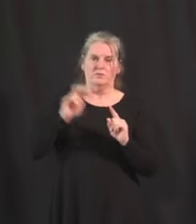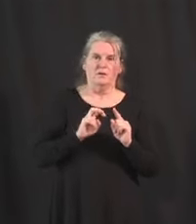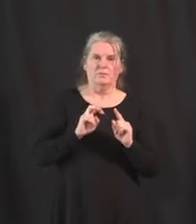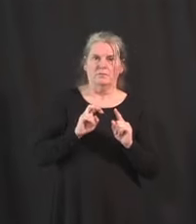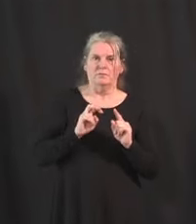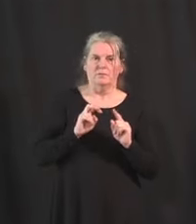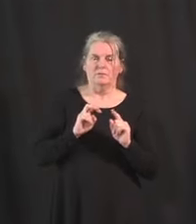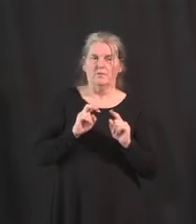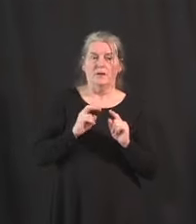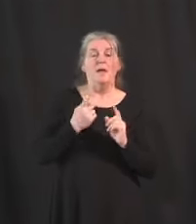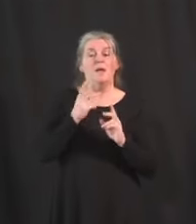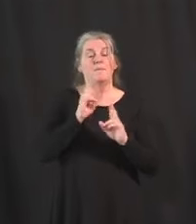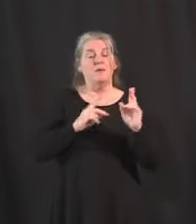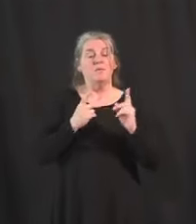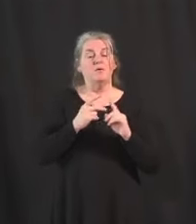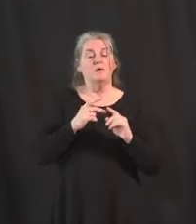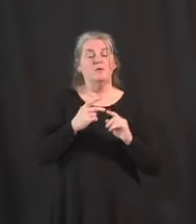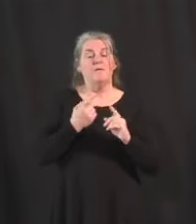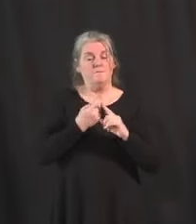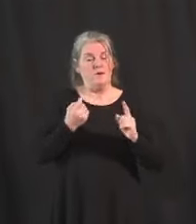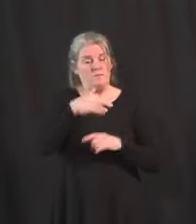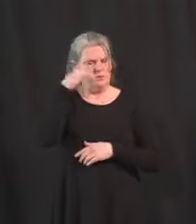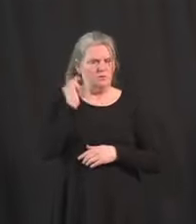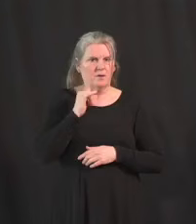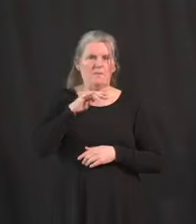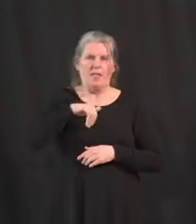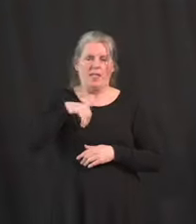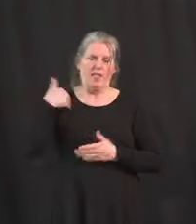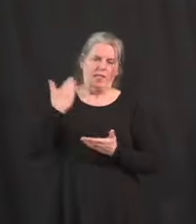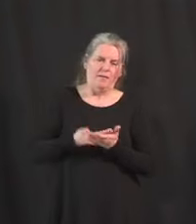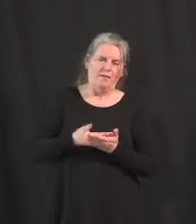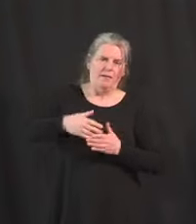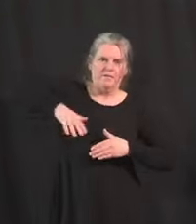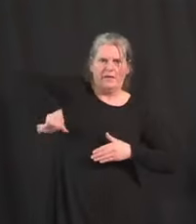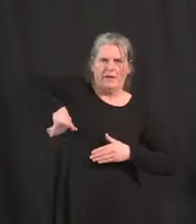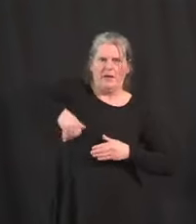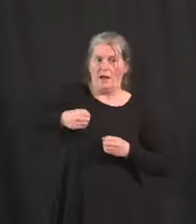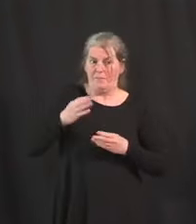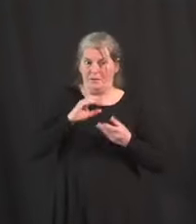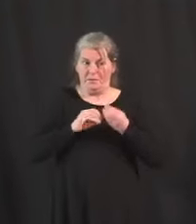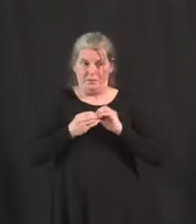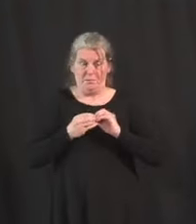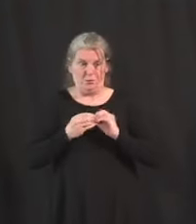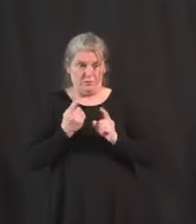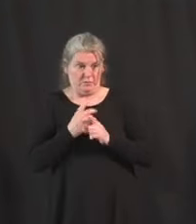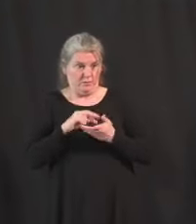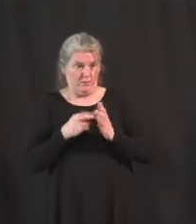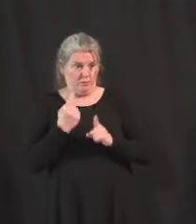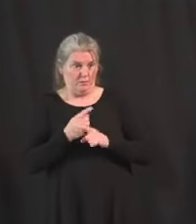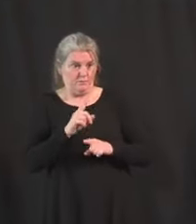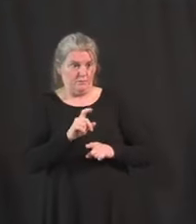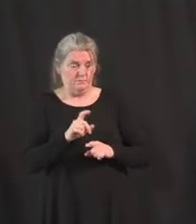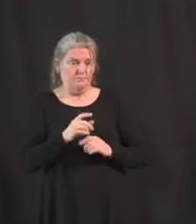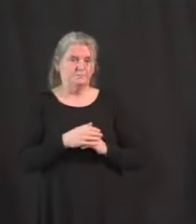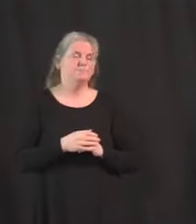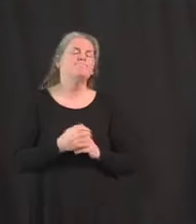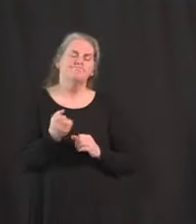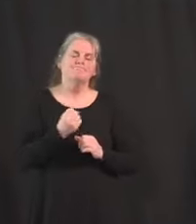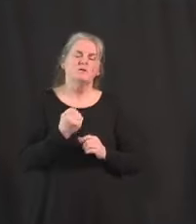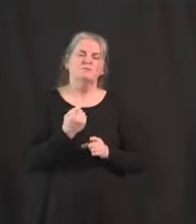No Translation ]